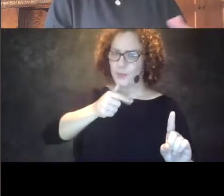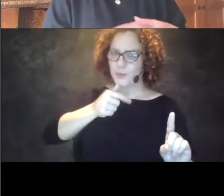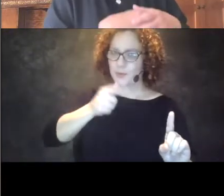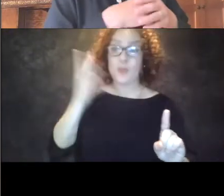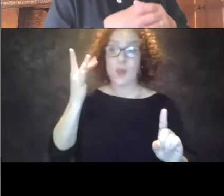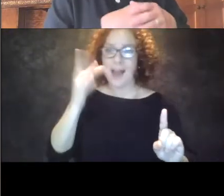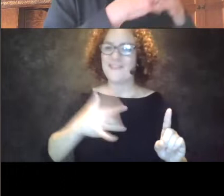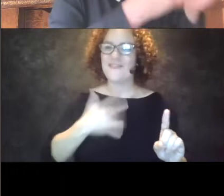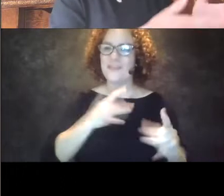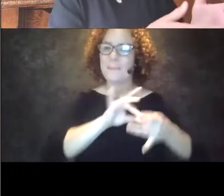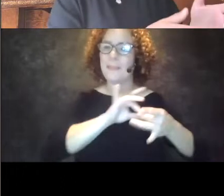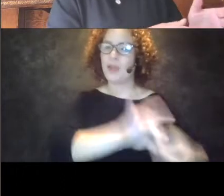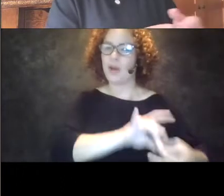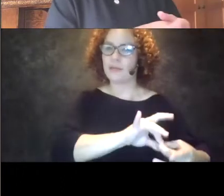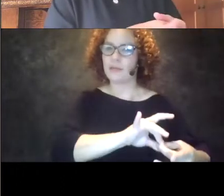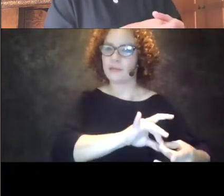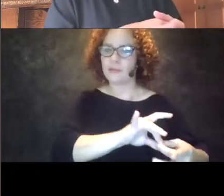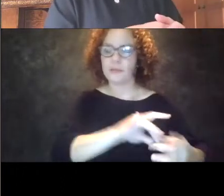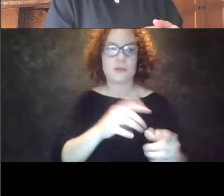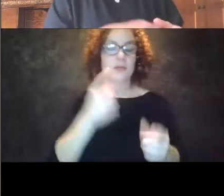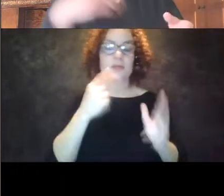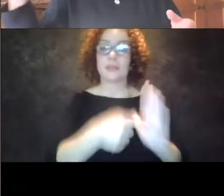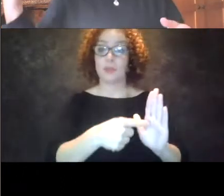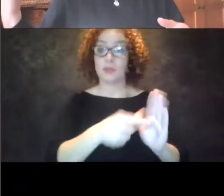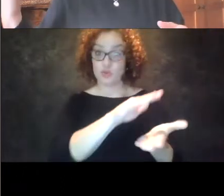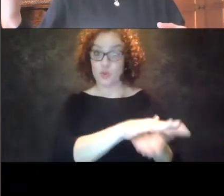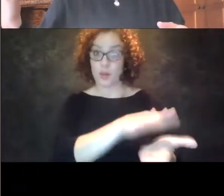They belong to this school, and you know, so they're like my children went to high school